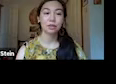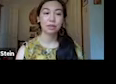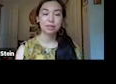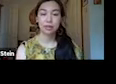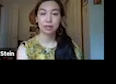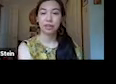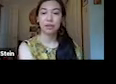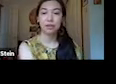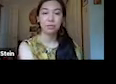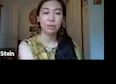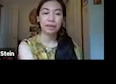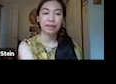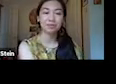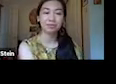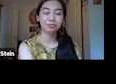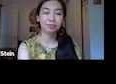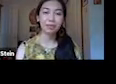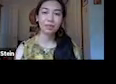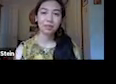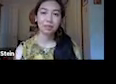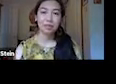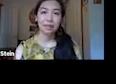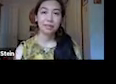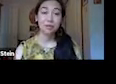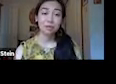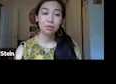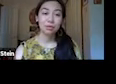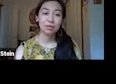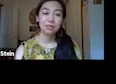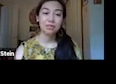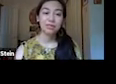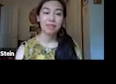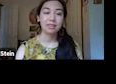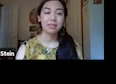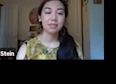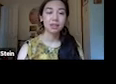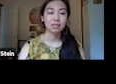on our health and wellbeing. It's also important to say this discussion may cover